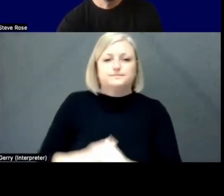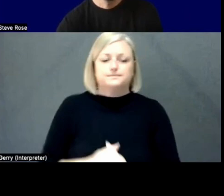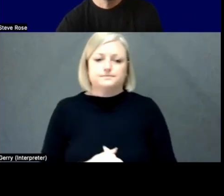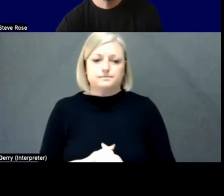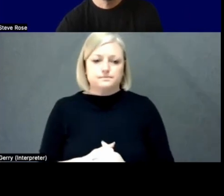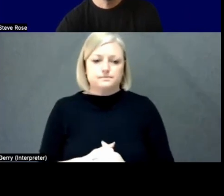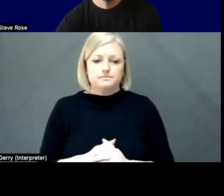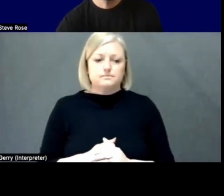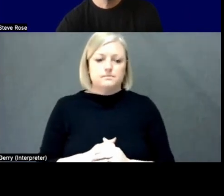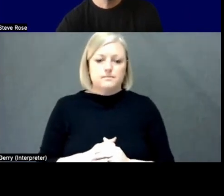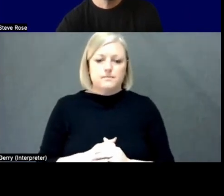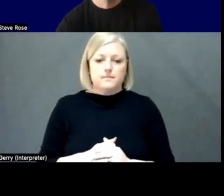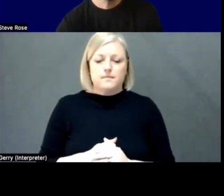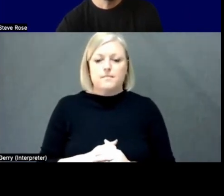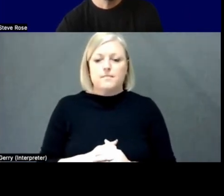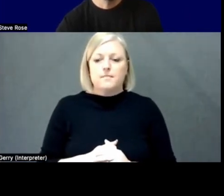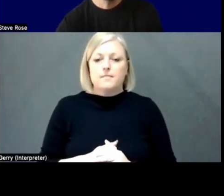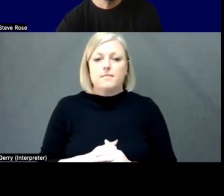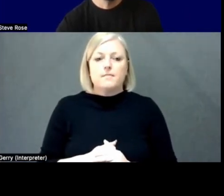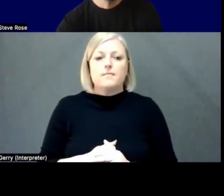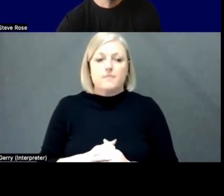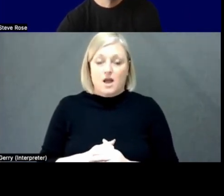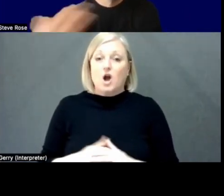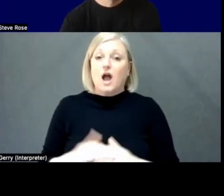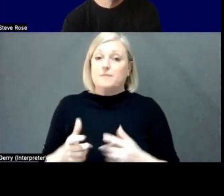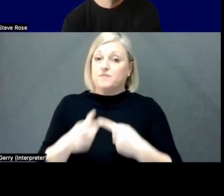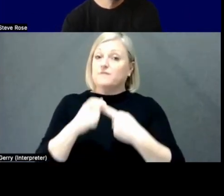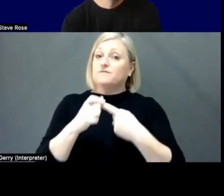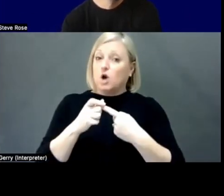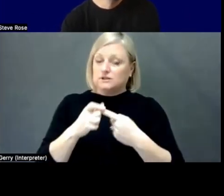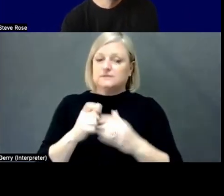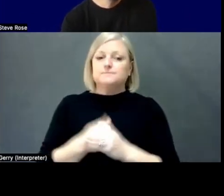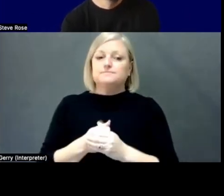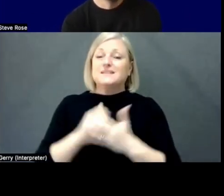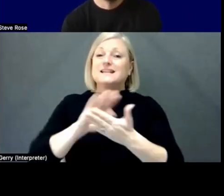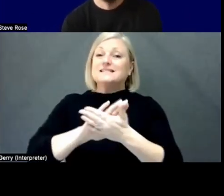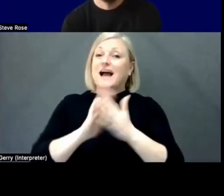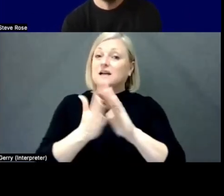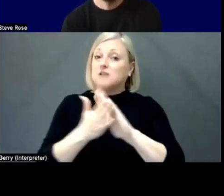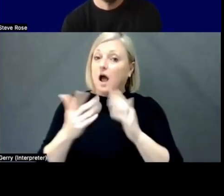So we're going to move onto section one. We're thinking about tactile language, exploration